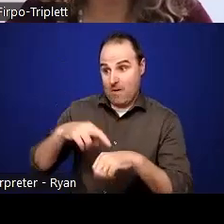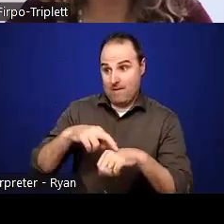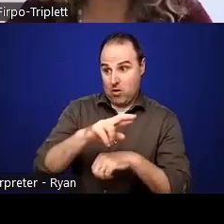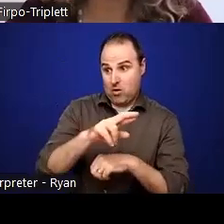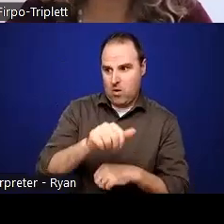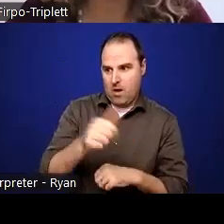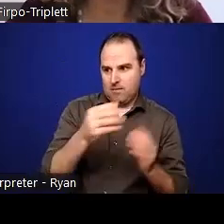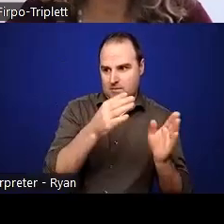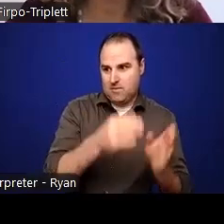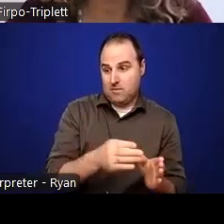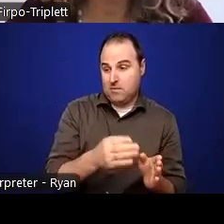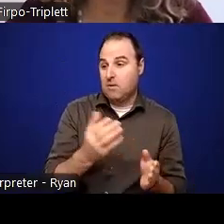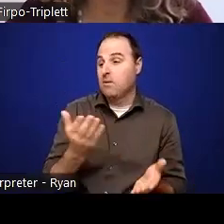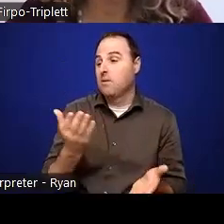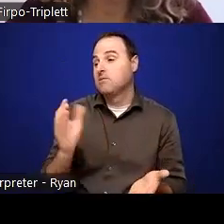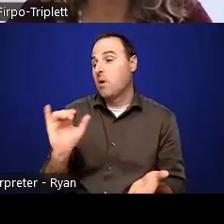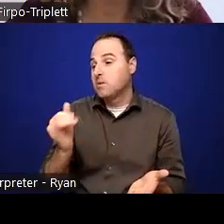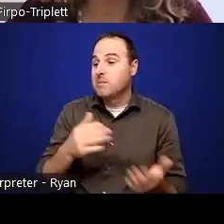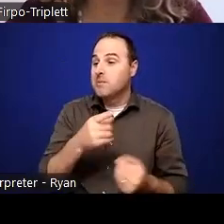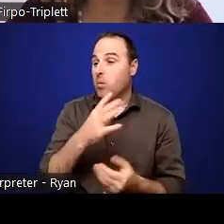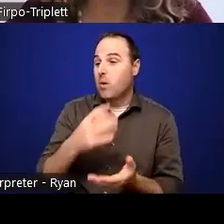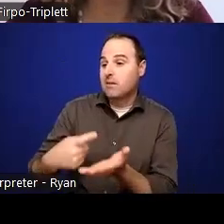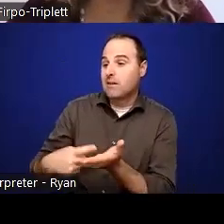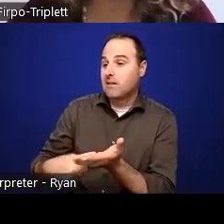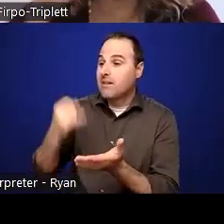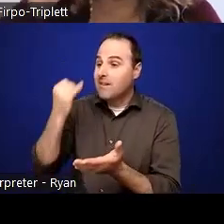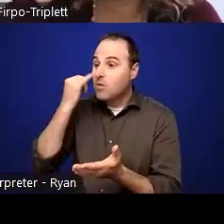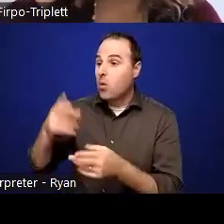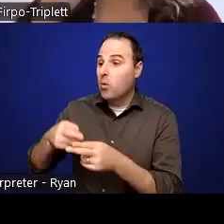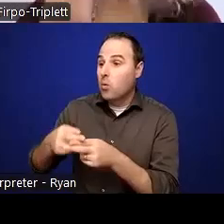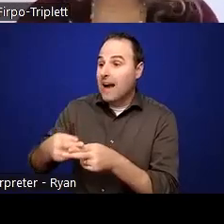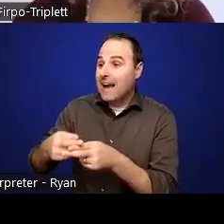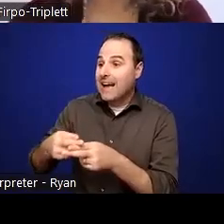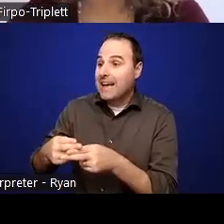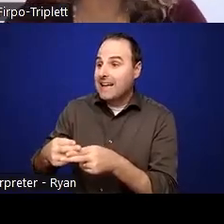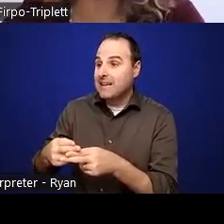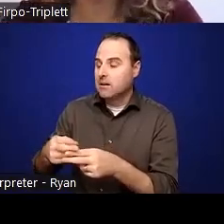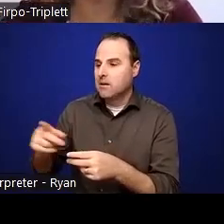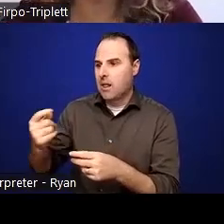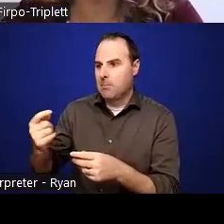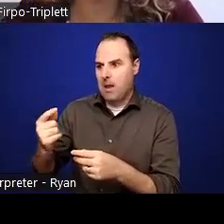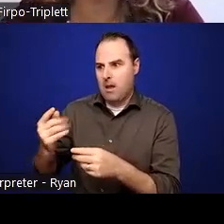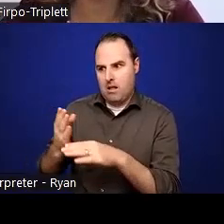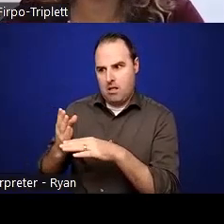is out of average range. Okay, fine.